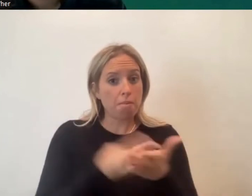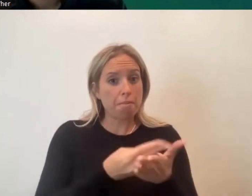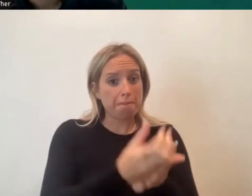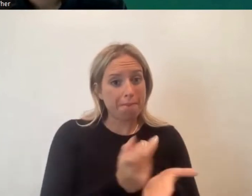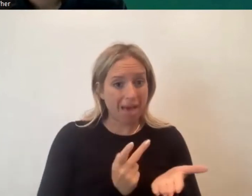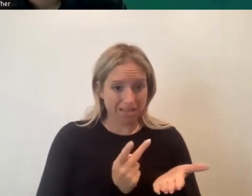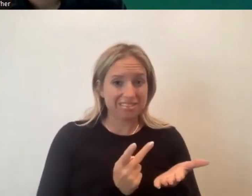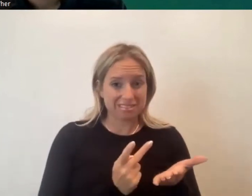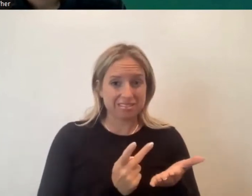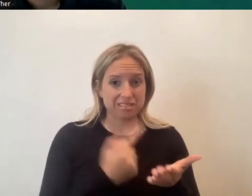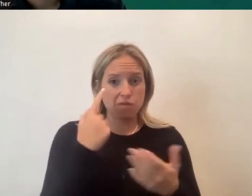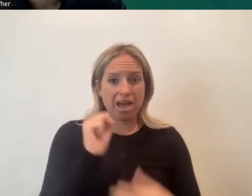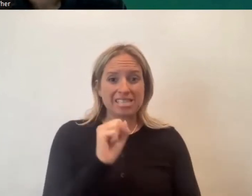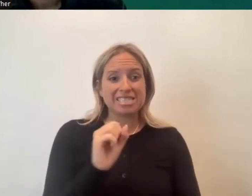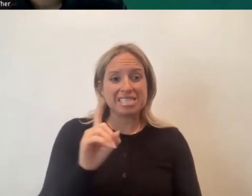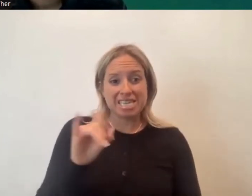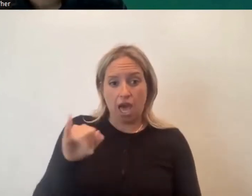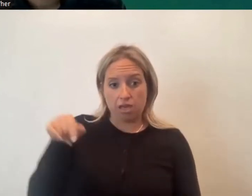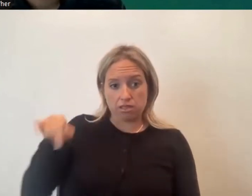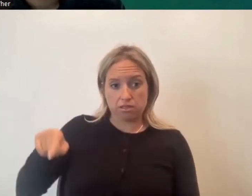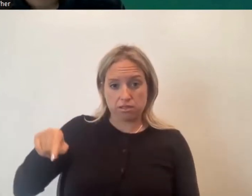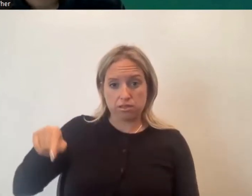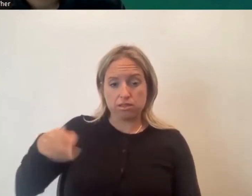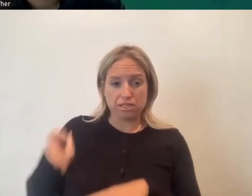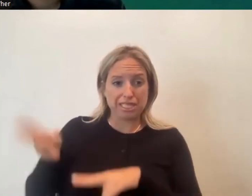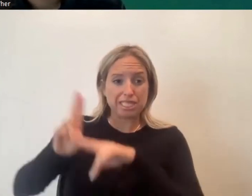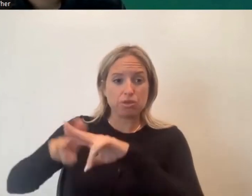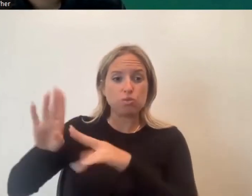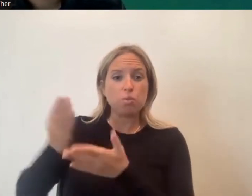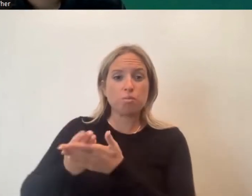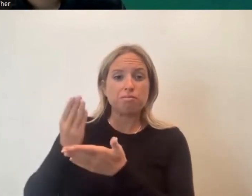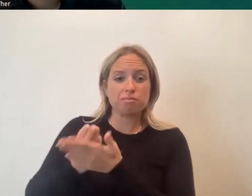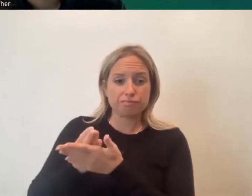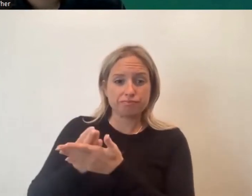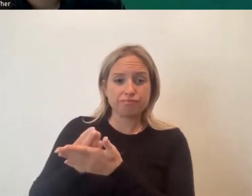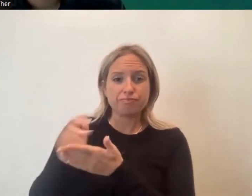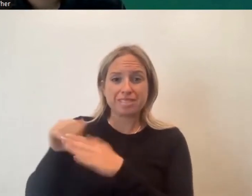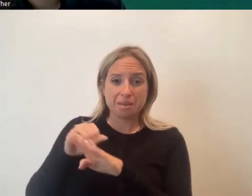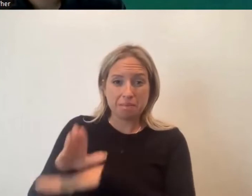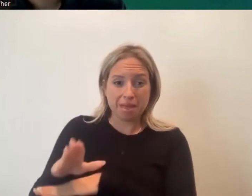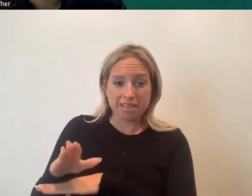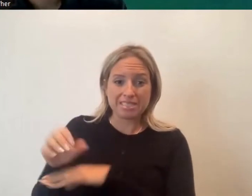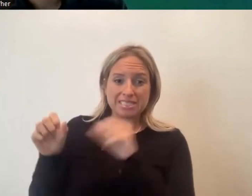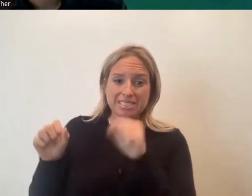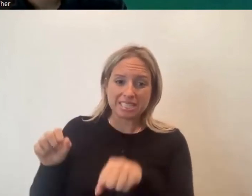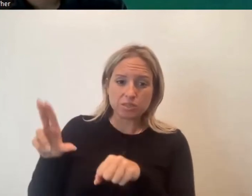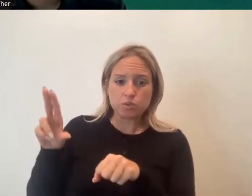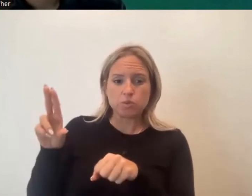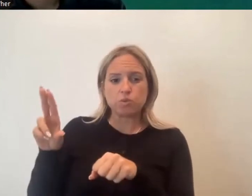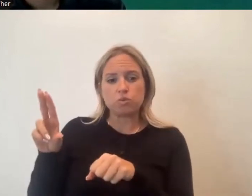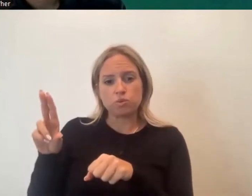For SSDI, an increase in your income could affect whether or not Social Security thinks that you're still disabled.